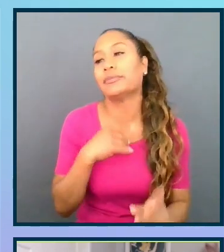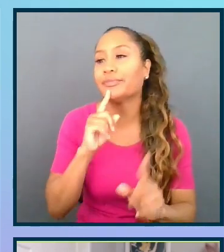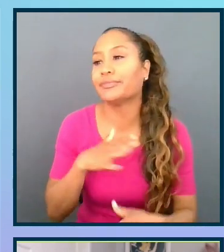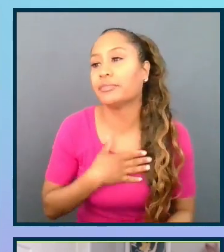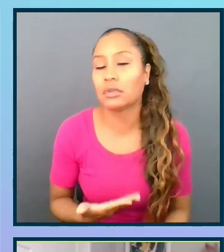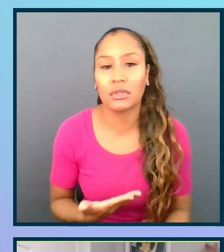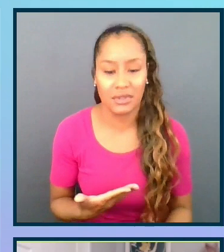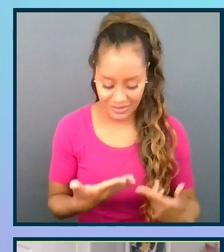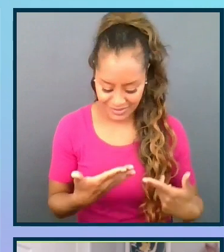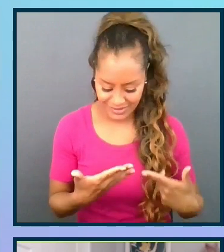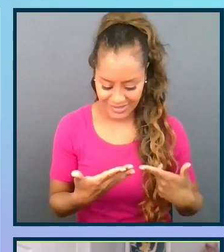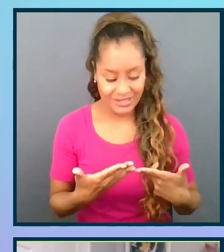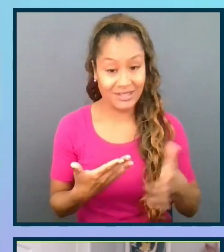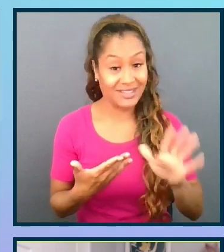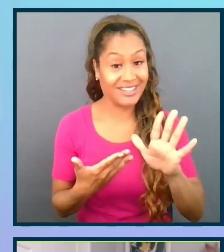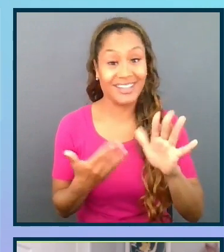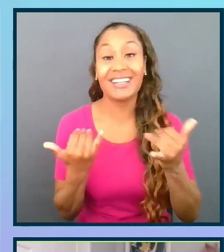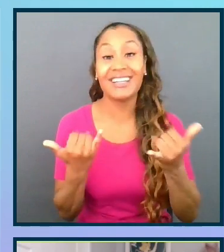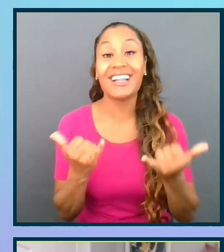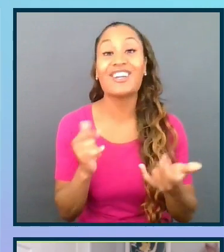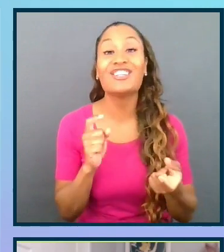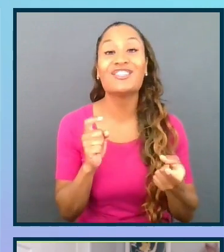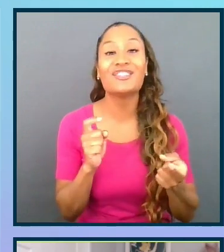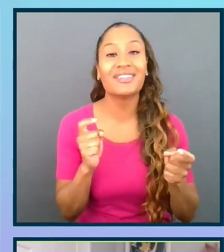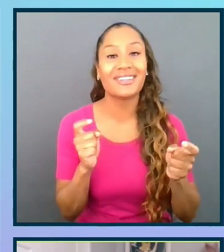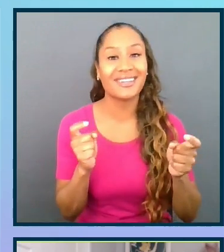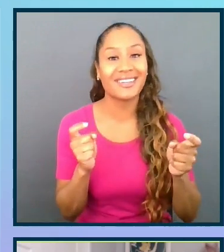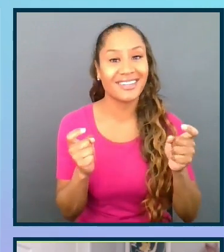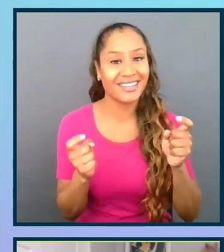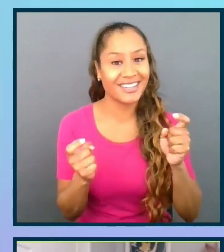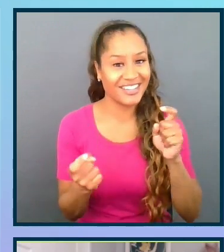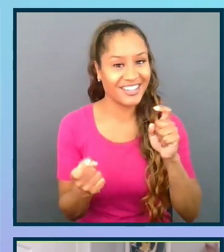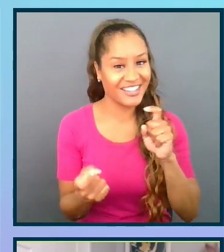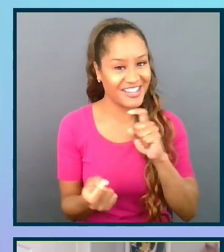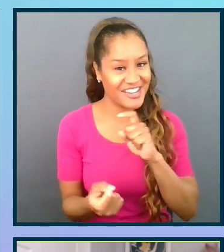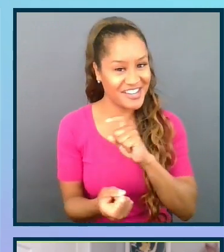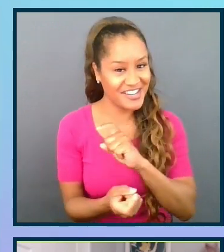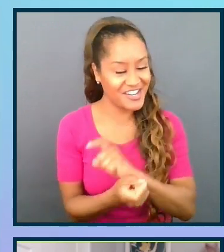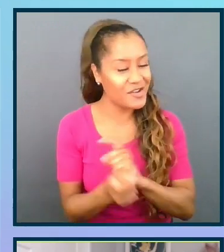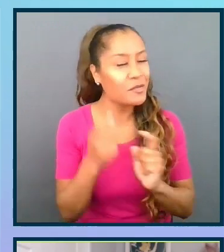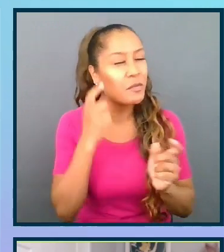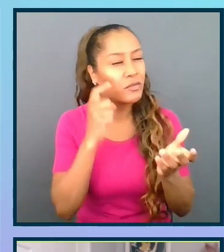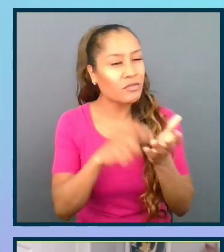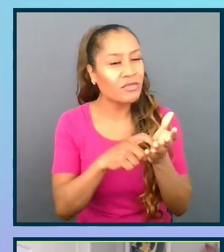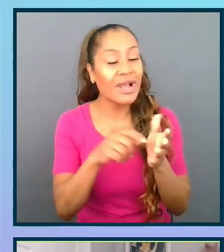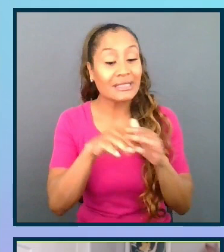But that's changing. We're starting to see a shift in accessibility skills for designers,